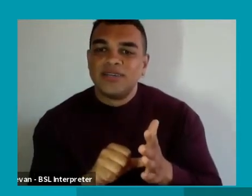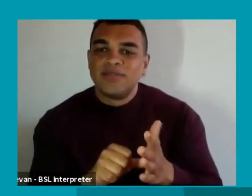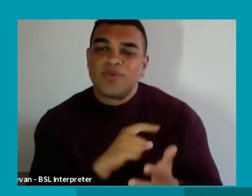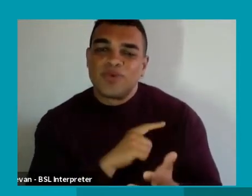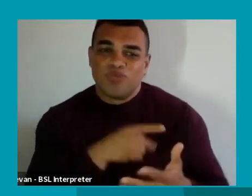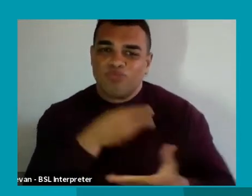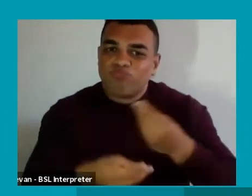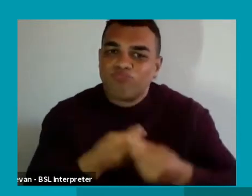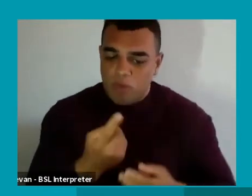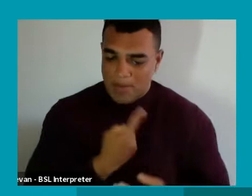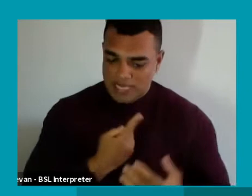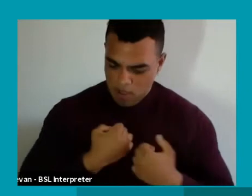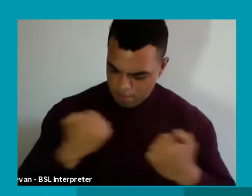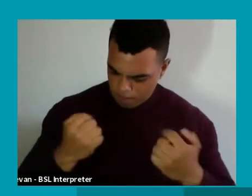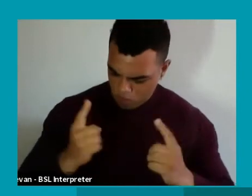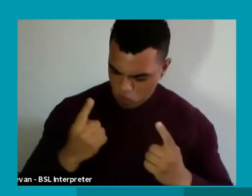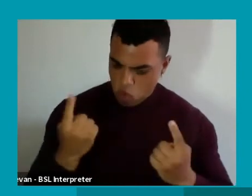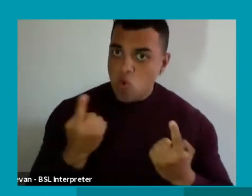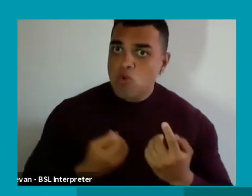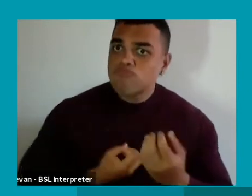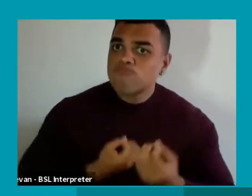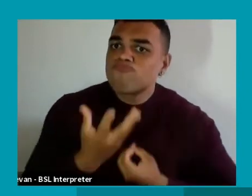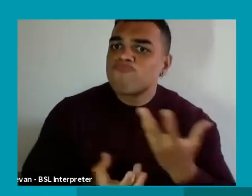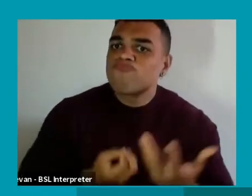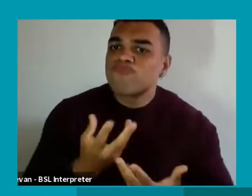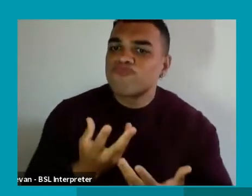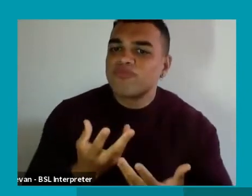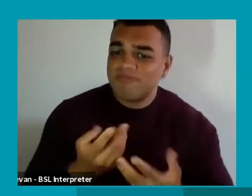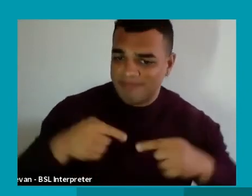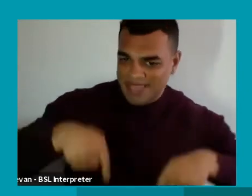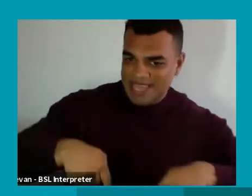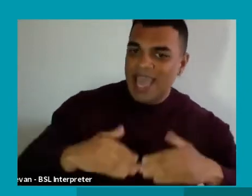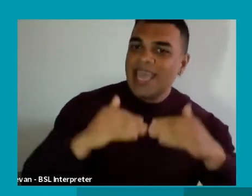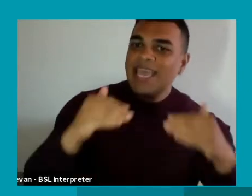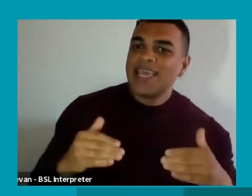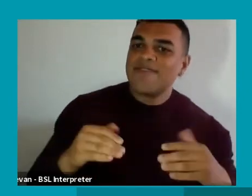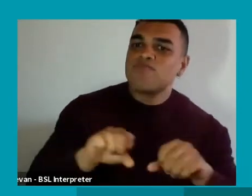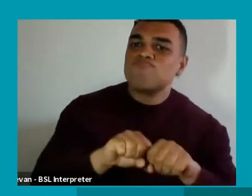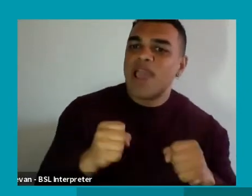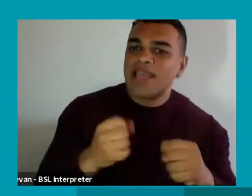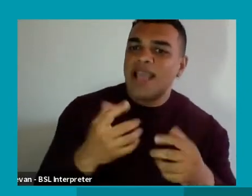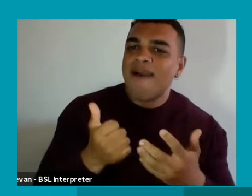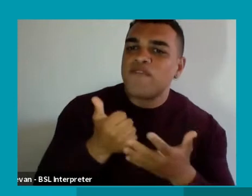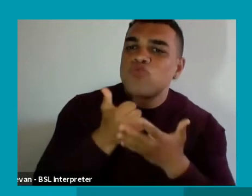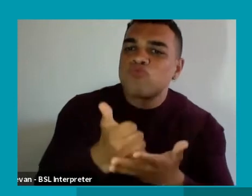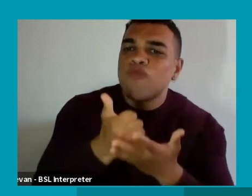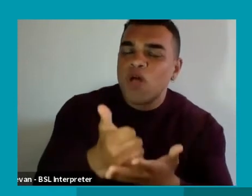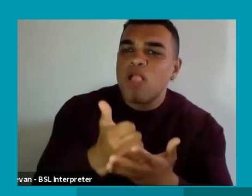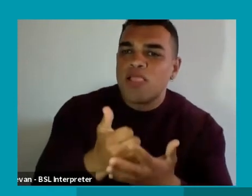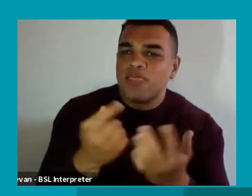But actually we've got a formula that will help you create your own professional profile later on in the session. Nobody here hadn't had any concerns